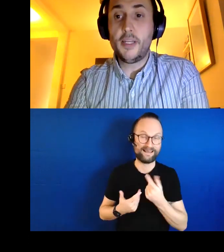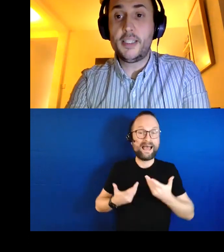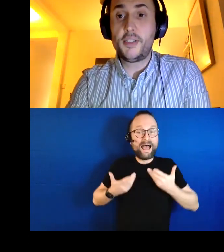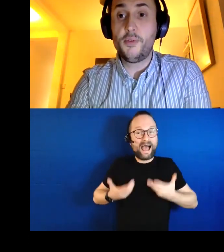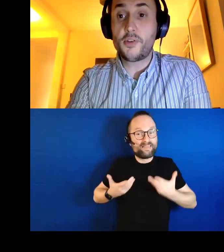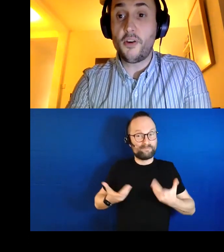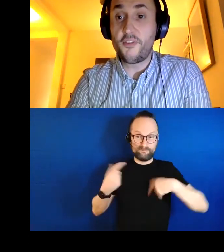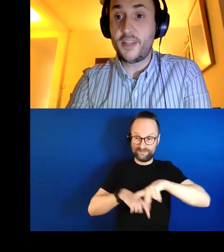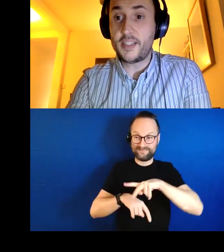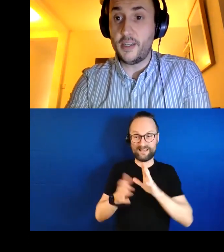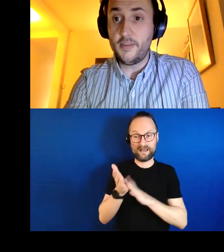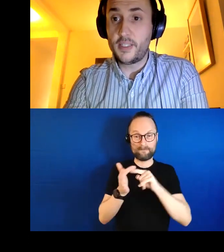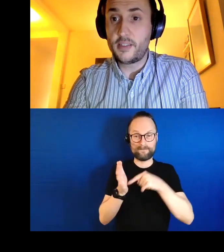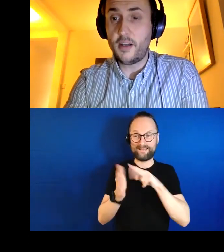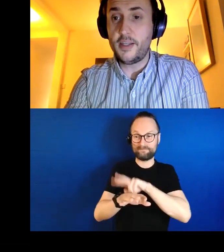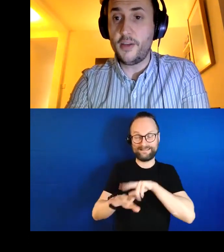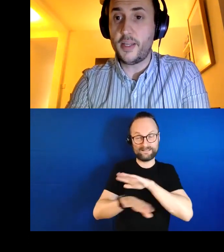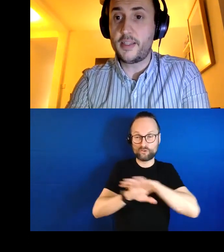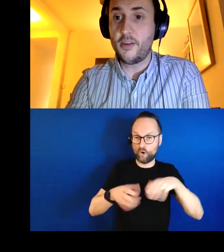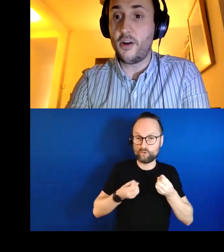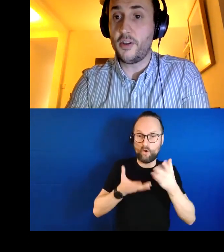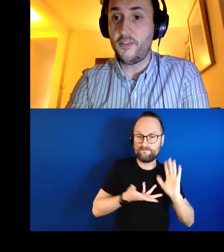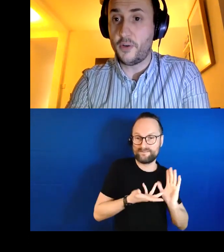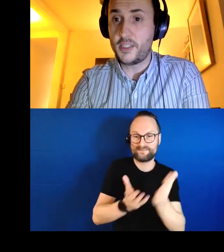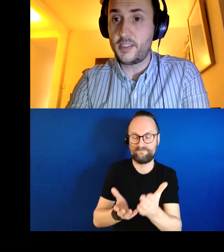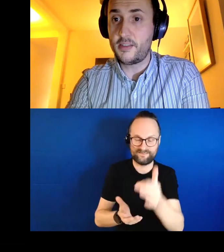I know there's a question about can we still use sign language to report?